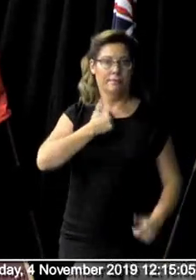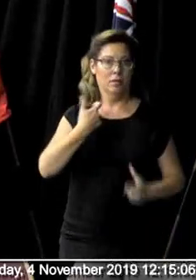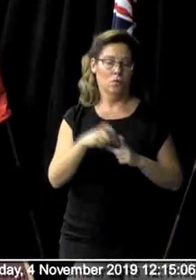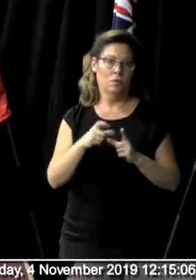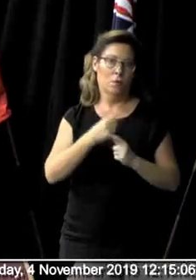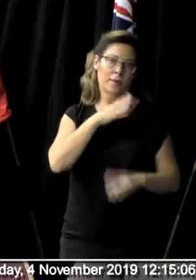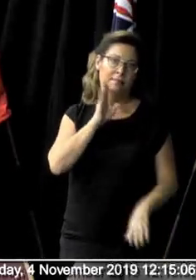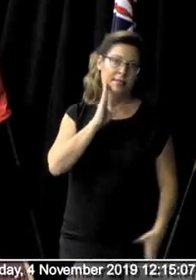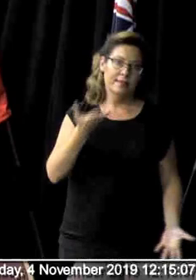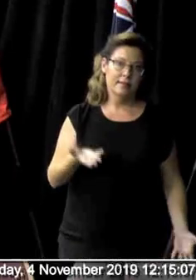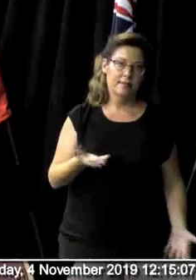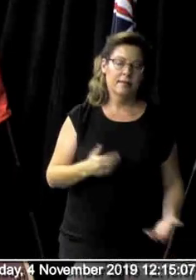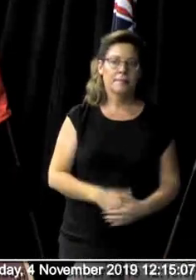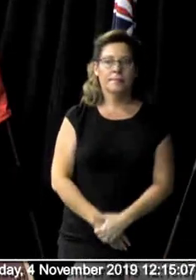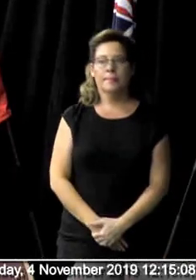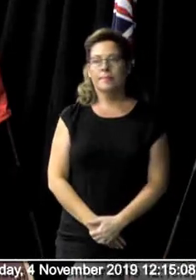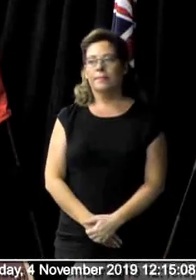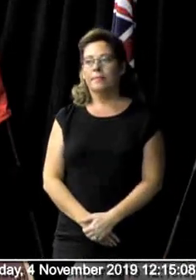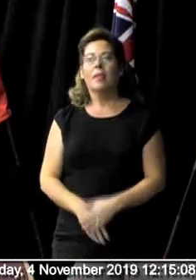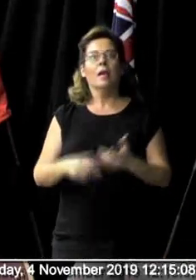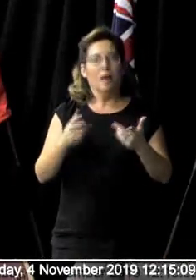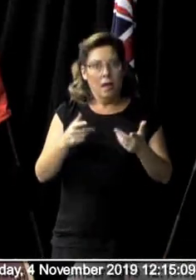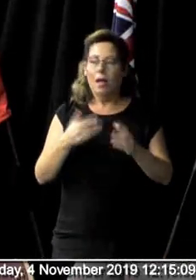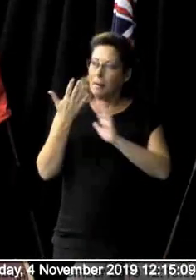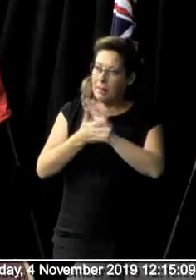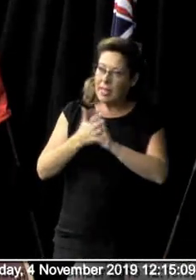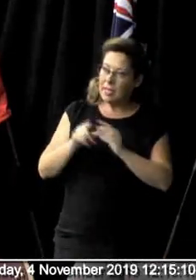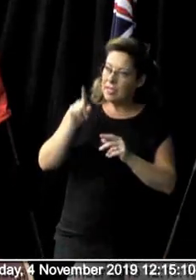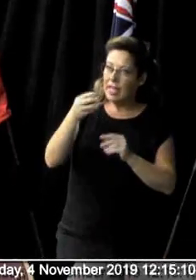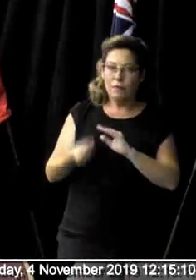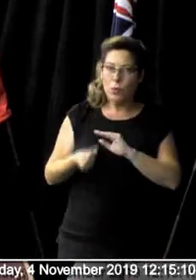And if you found out late and you put in a permission form perhaps later than others, what would happen?